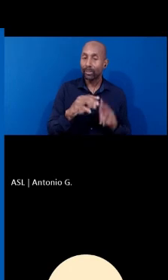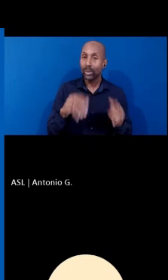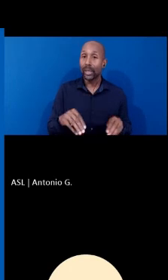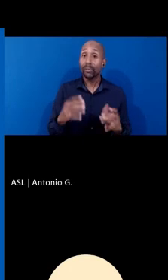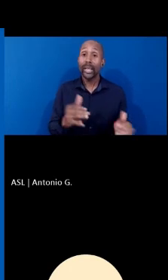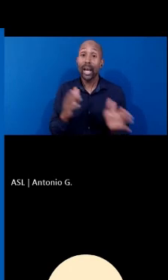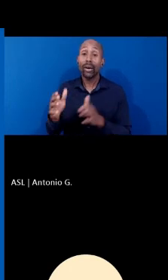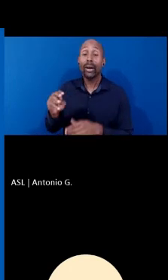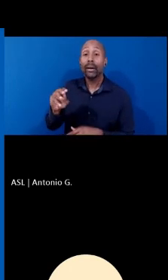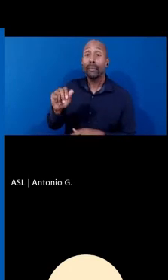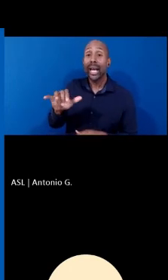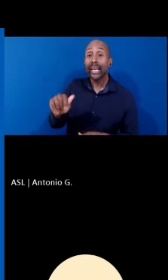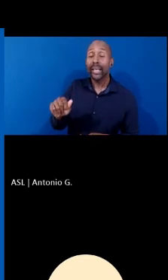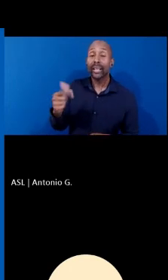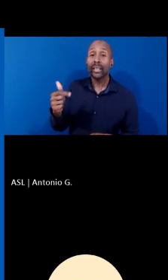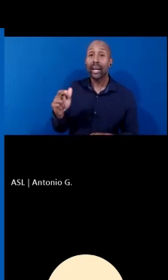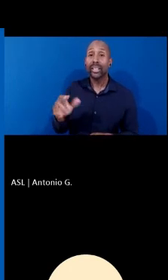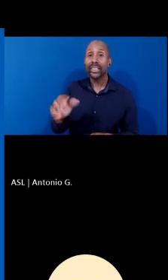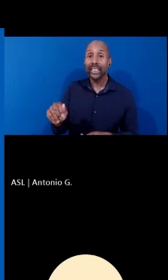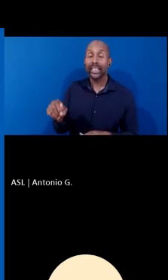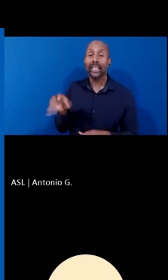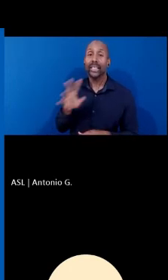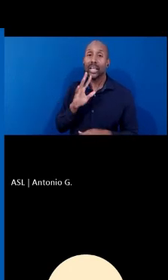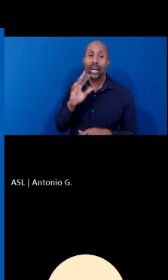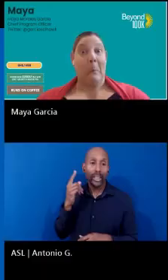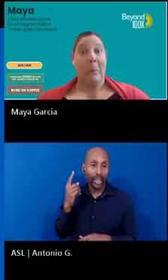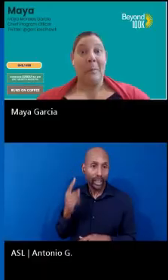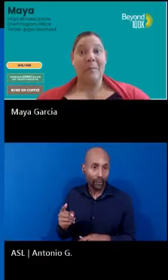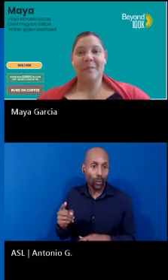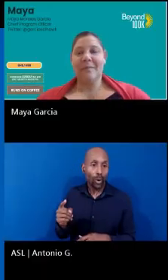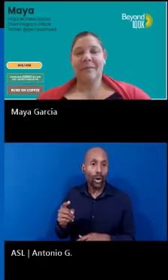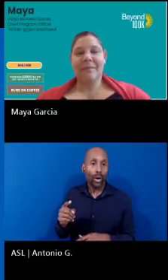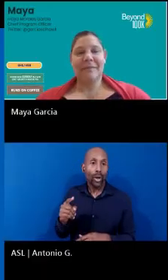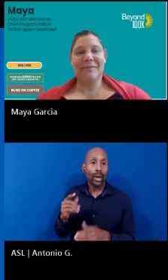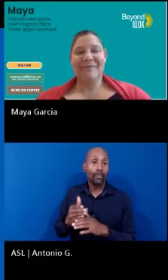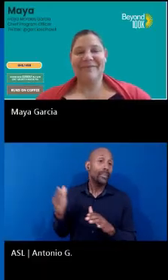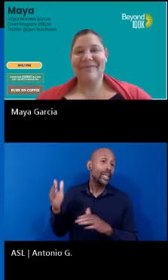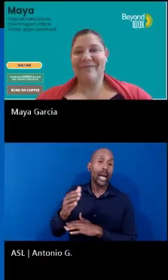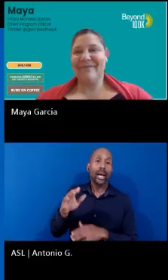Maya, I will give you your 3 minute and one minute warning verbally as well. So whenever you're ready.